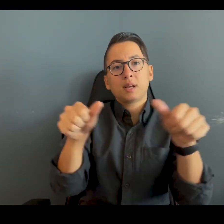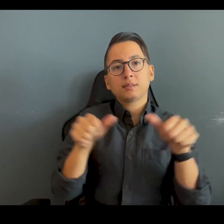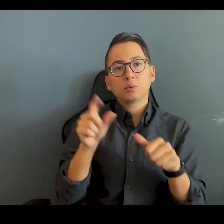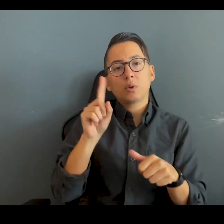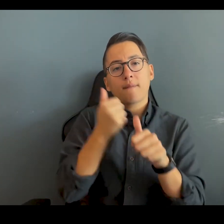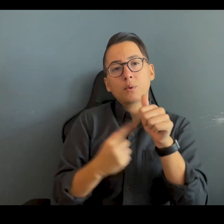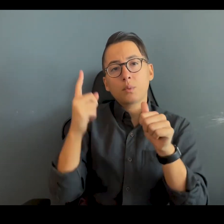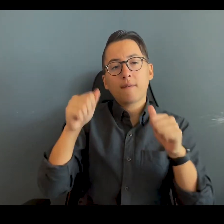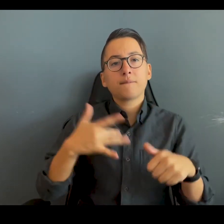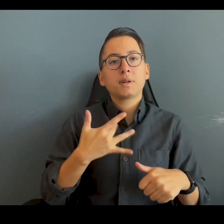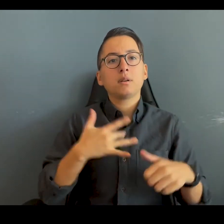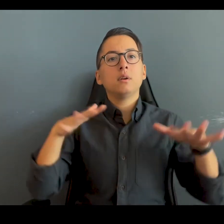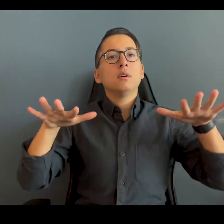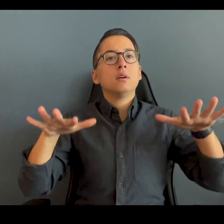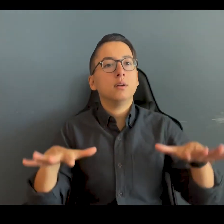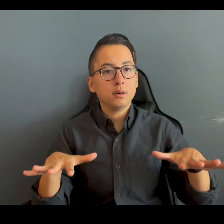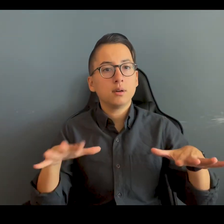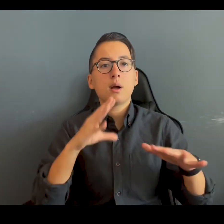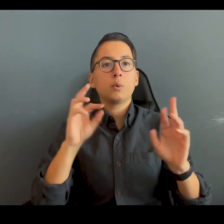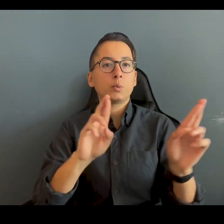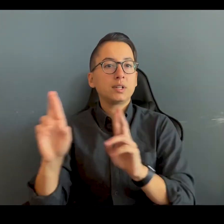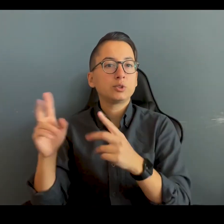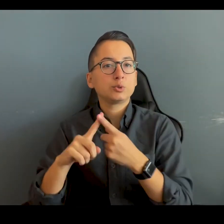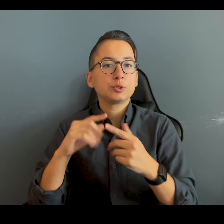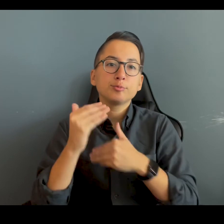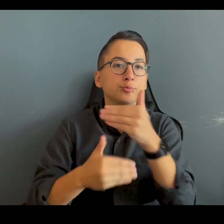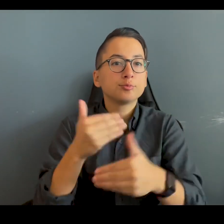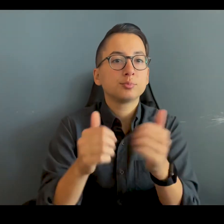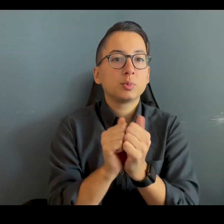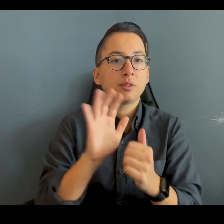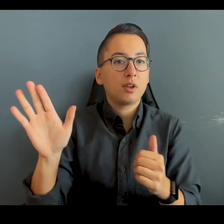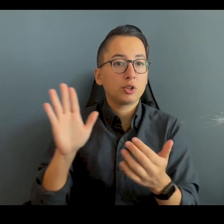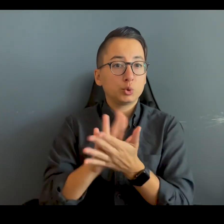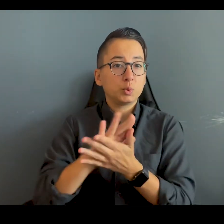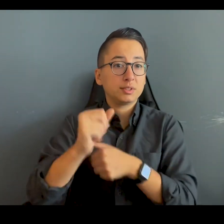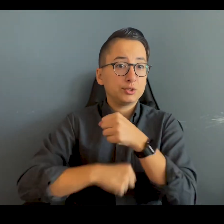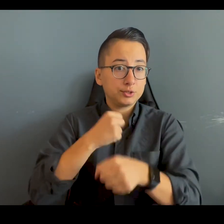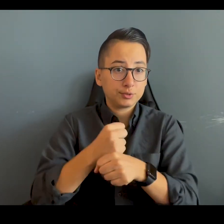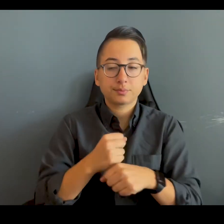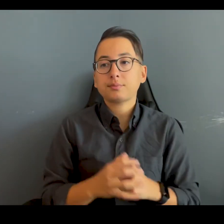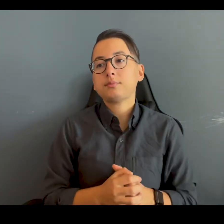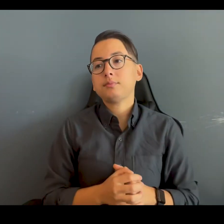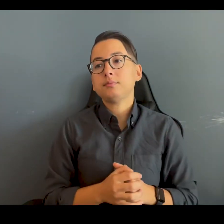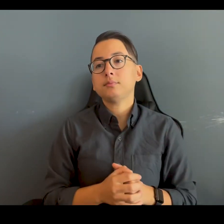Creating a space where everyone can feel relief and supported, ready to start their school year.